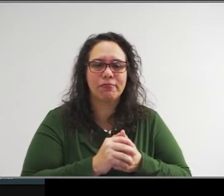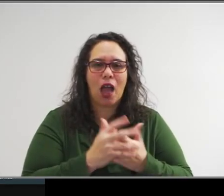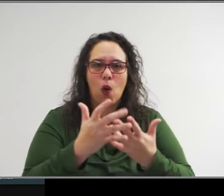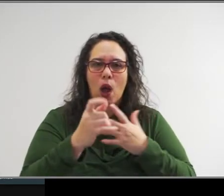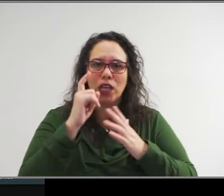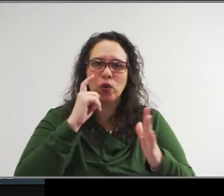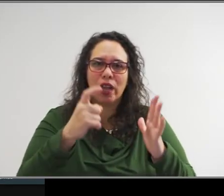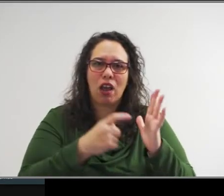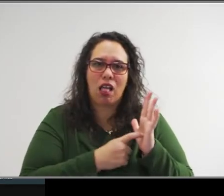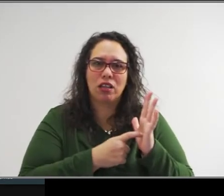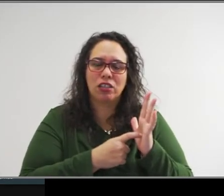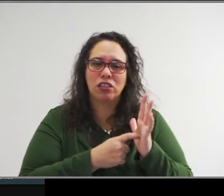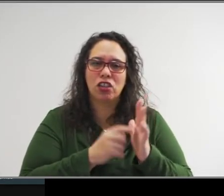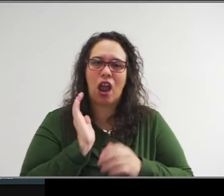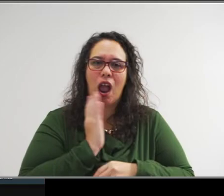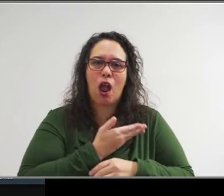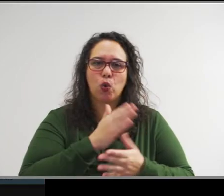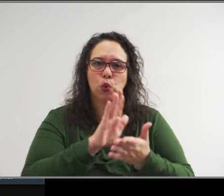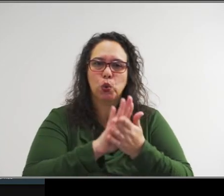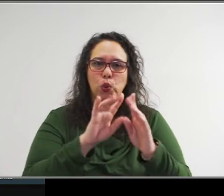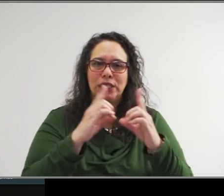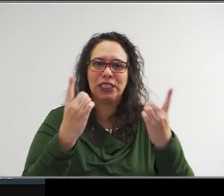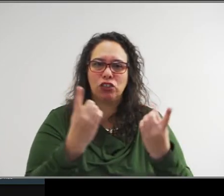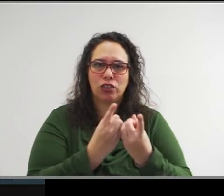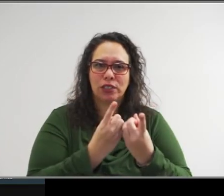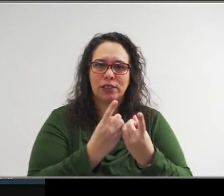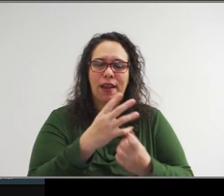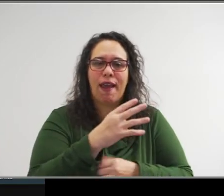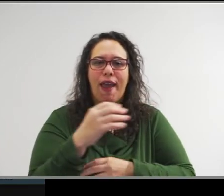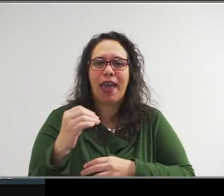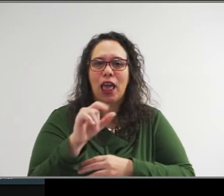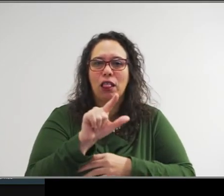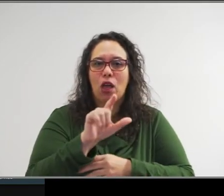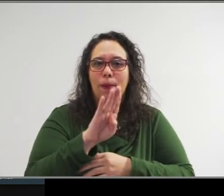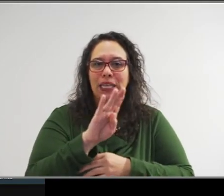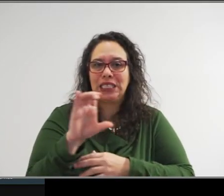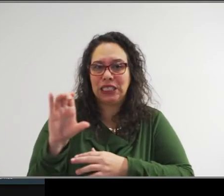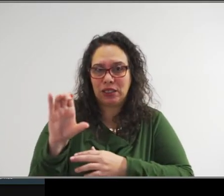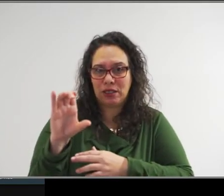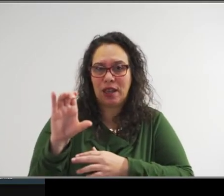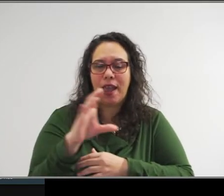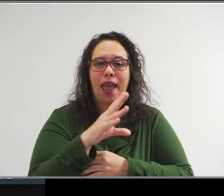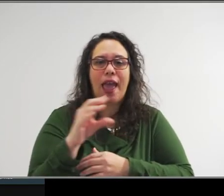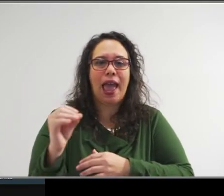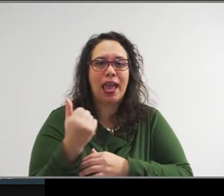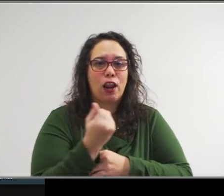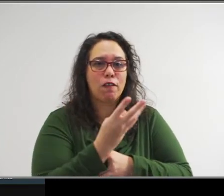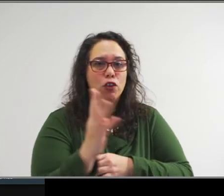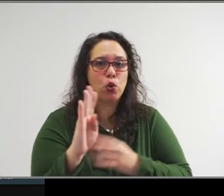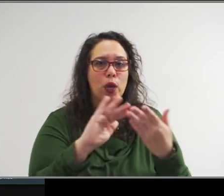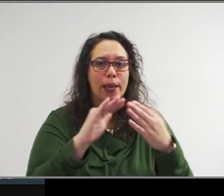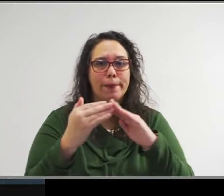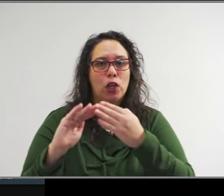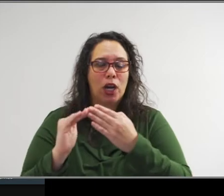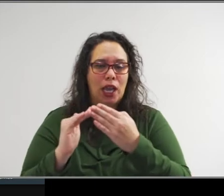that our school district as well as Long Beach city college. And if you community organizations,